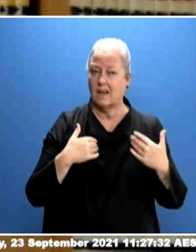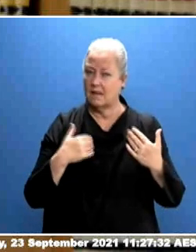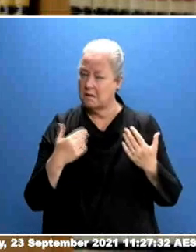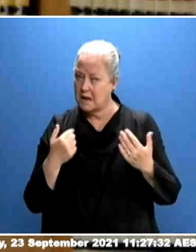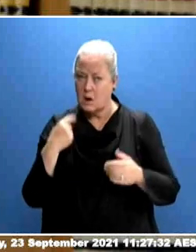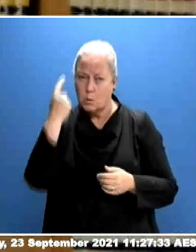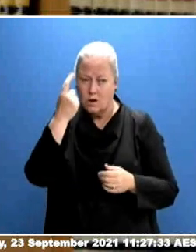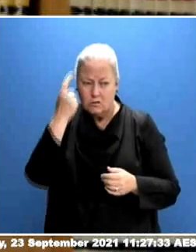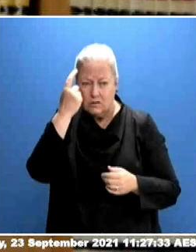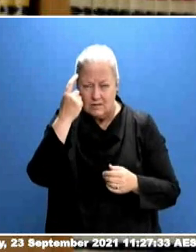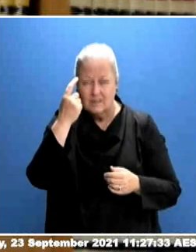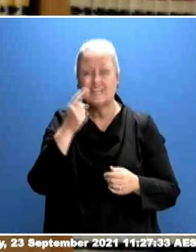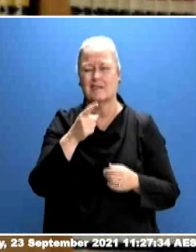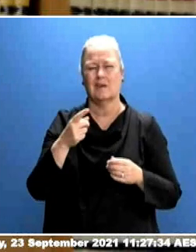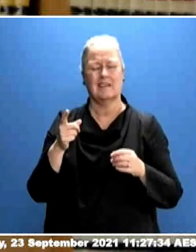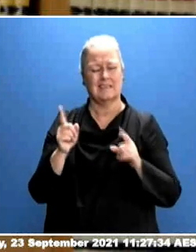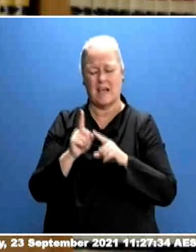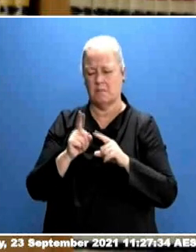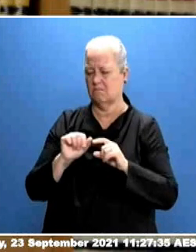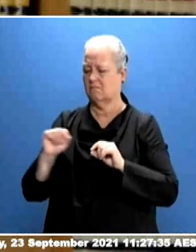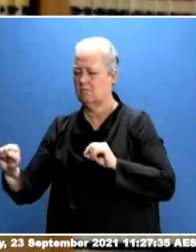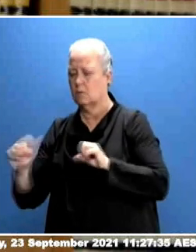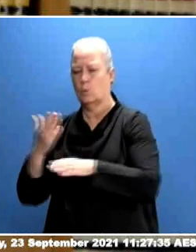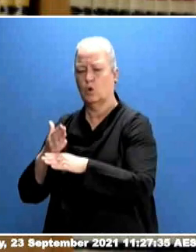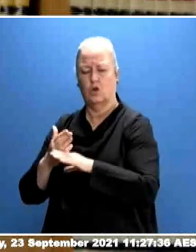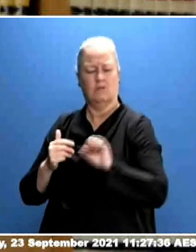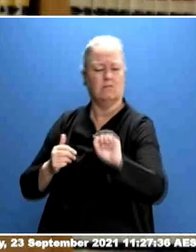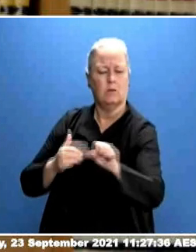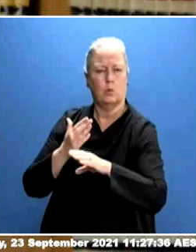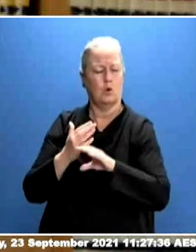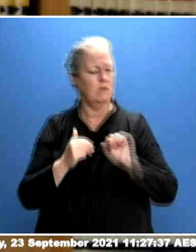to break down those silos and to force them to come together